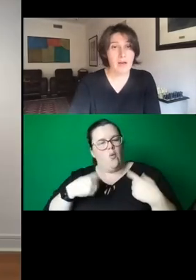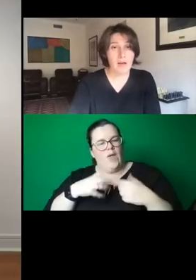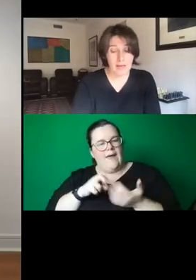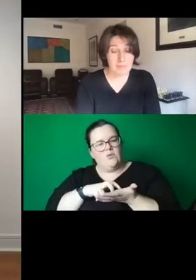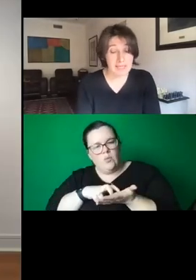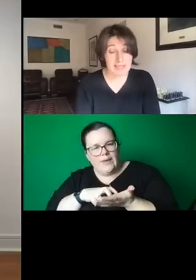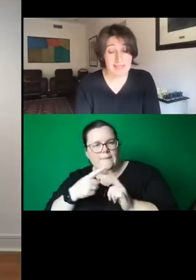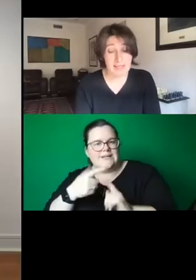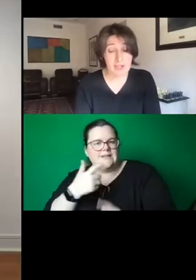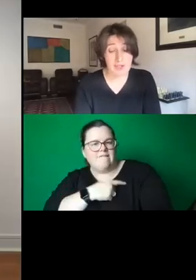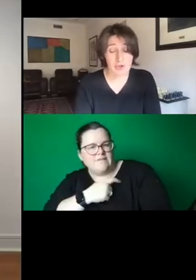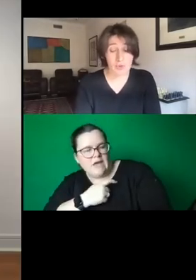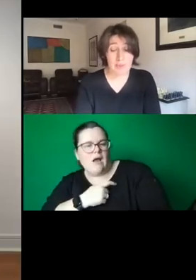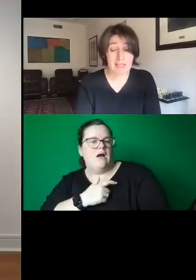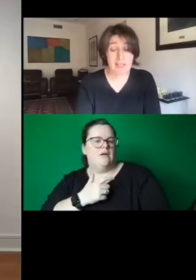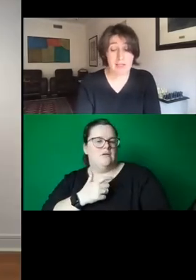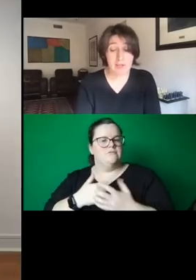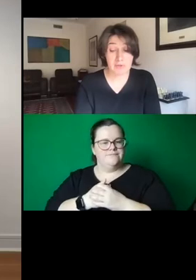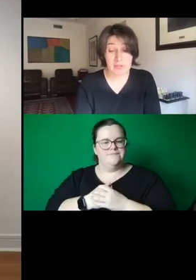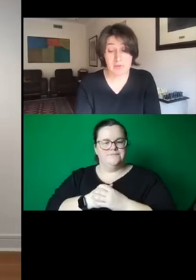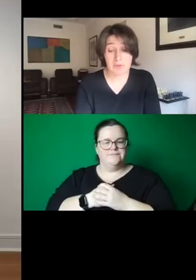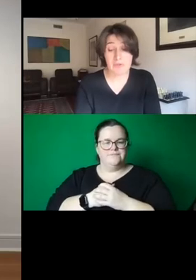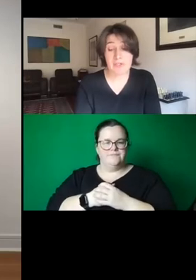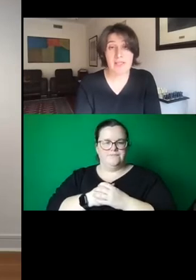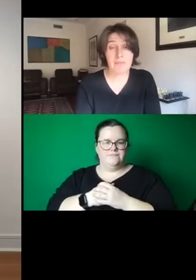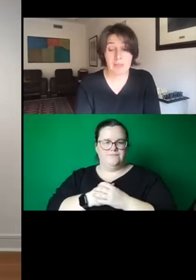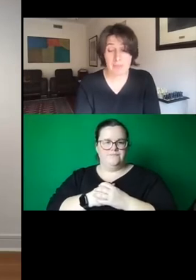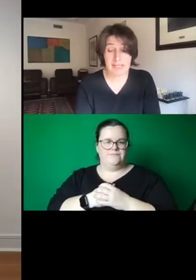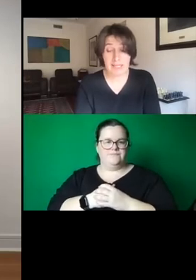in my next installation the george paton gallery revealed for the first time publicly